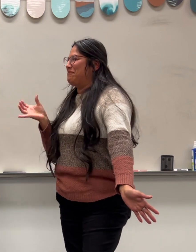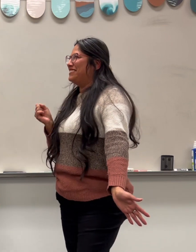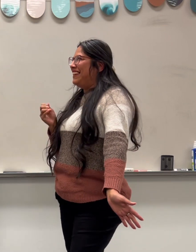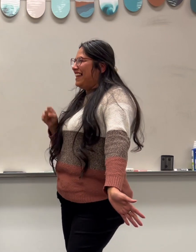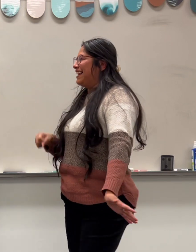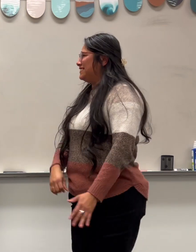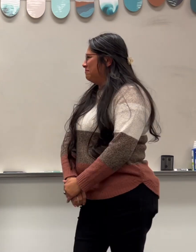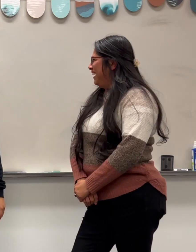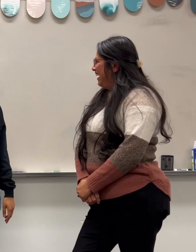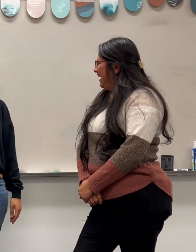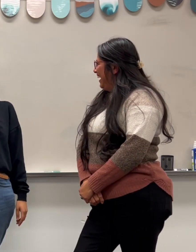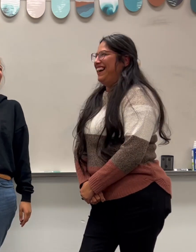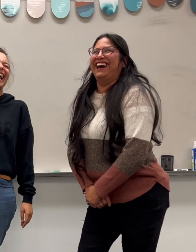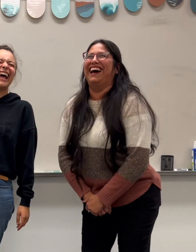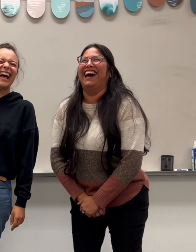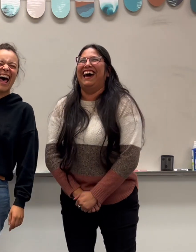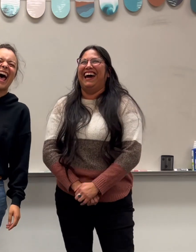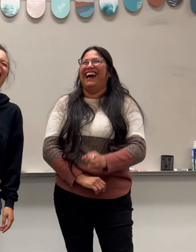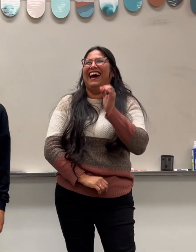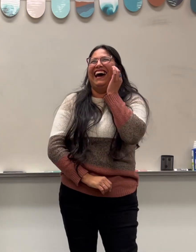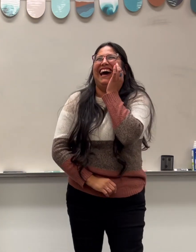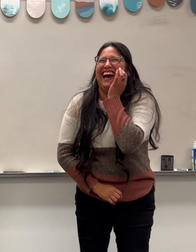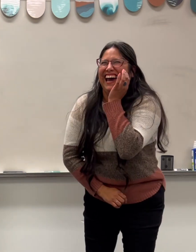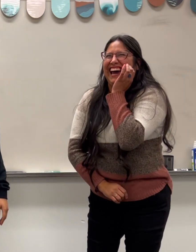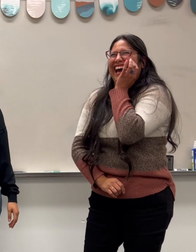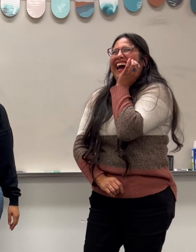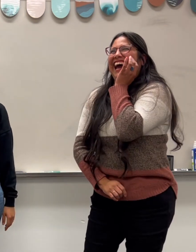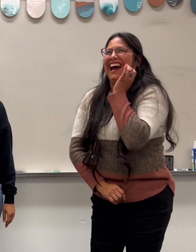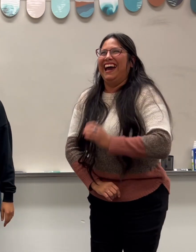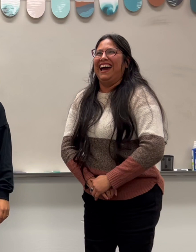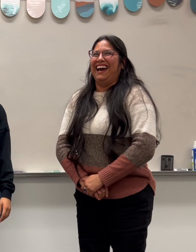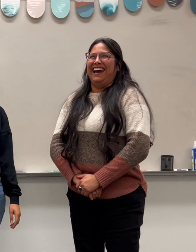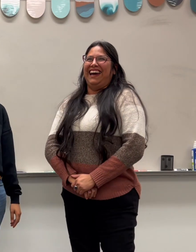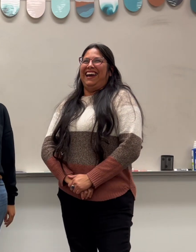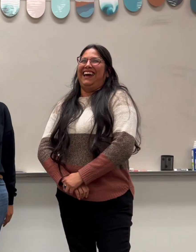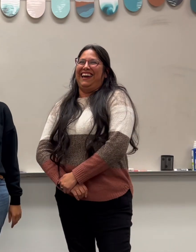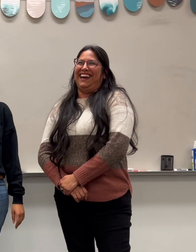mother of four kids and a grandma I still got it I love it you're perfect for this so if you